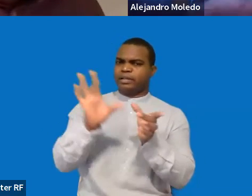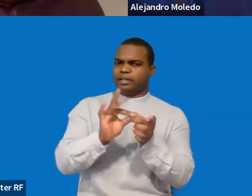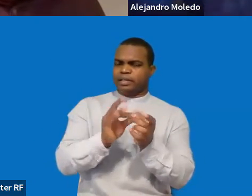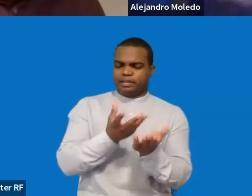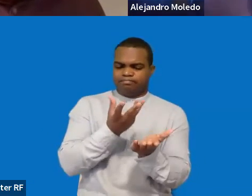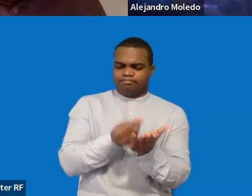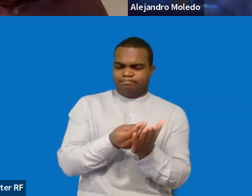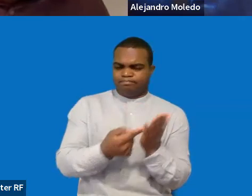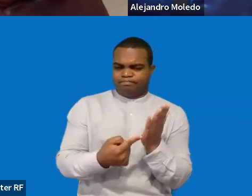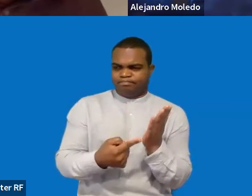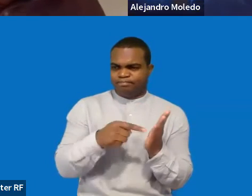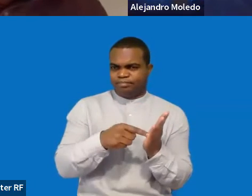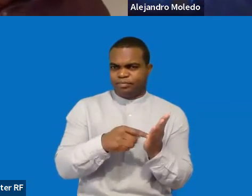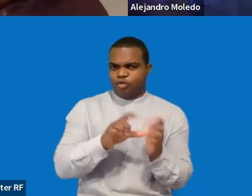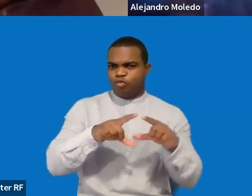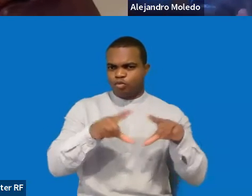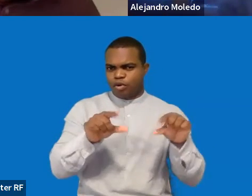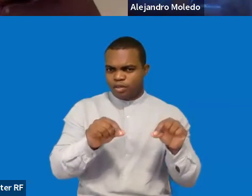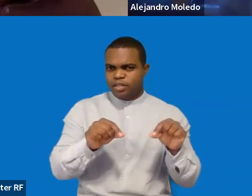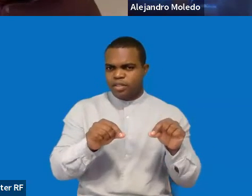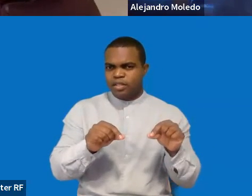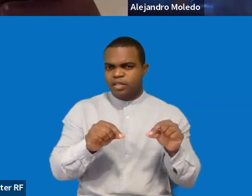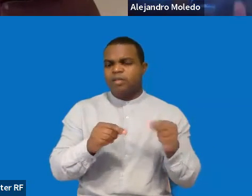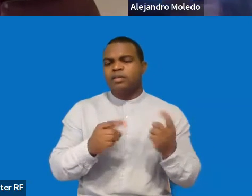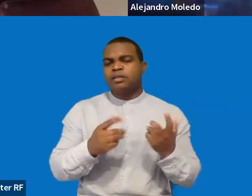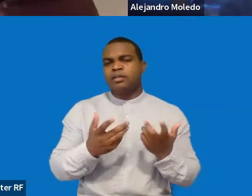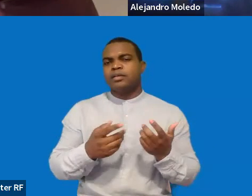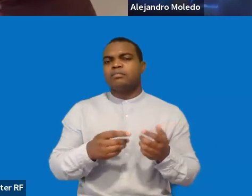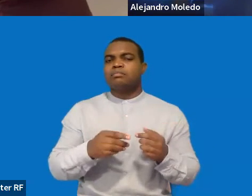on your car for the police to check you can park there.